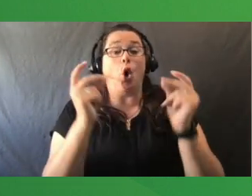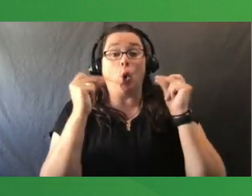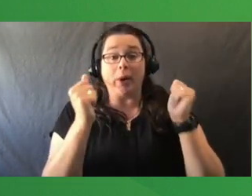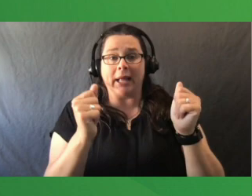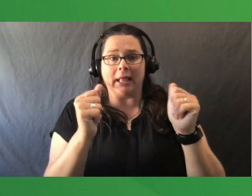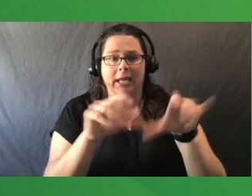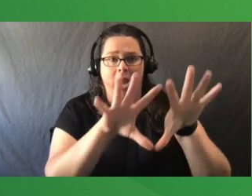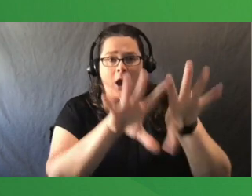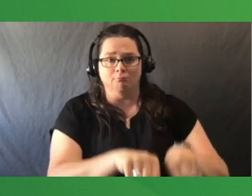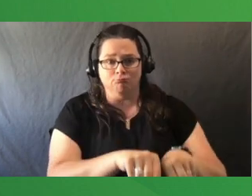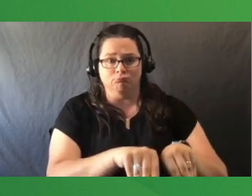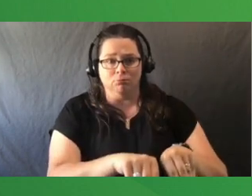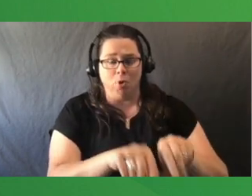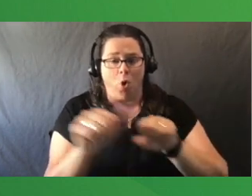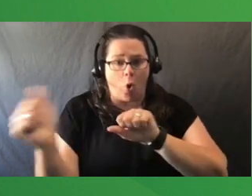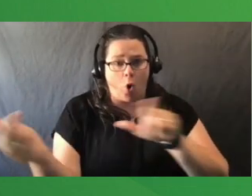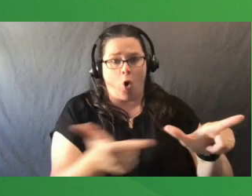forest fires.